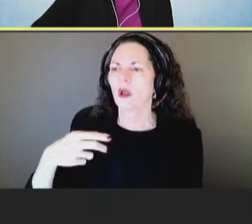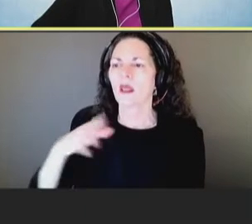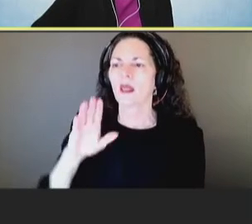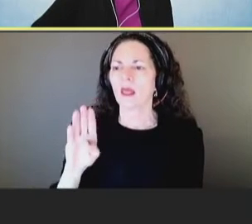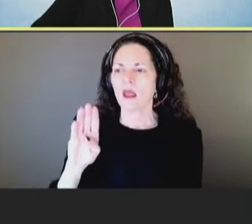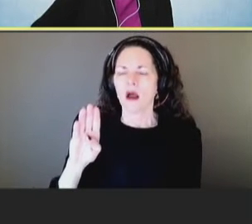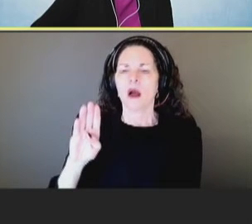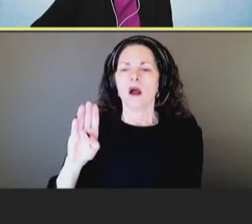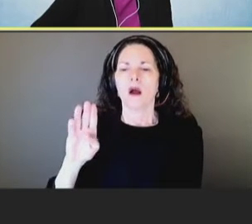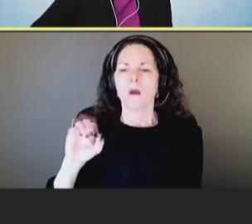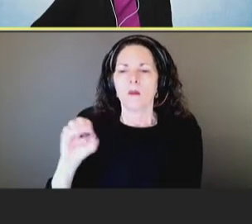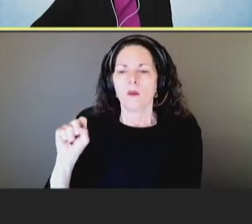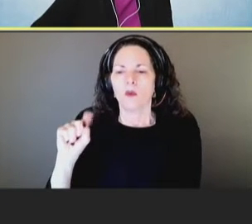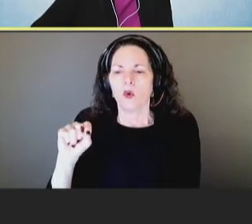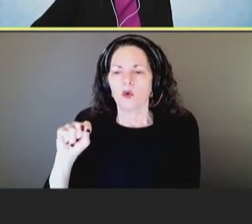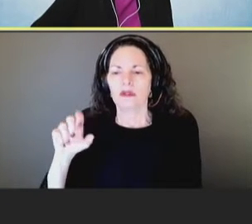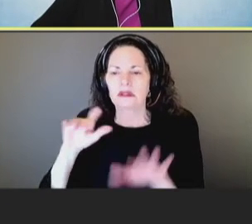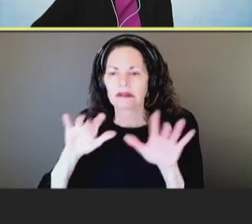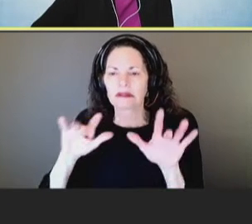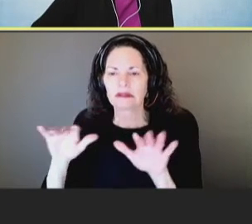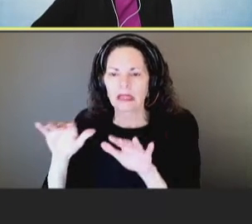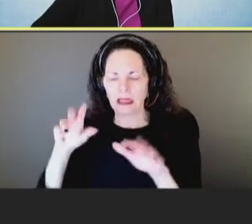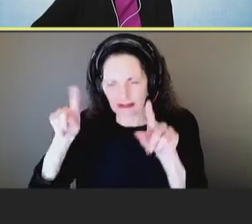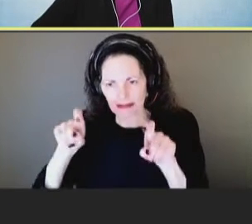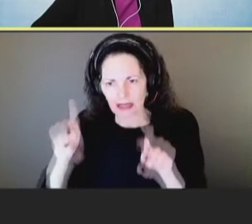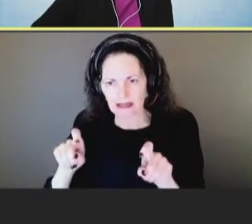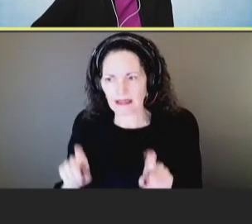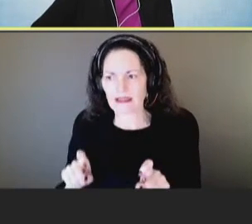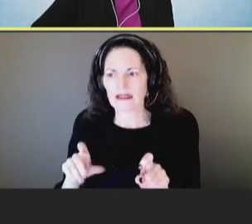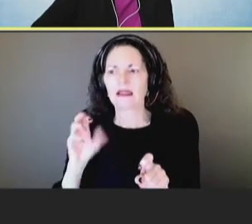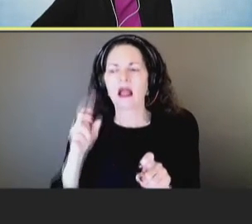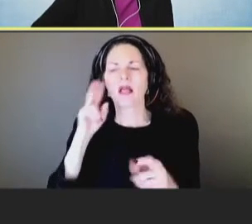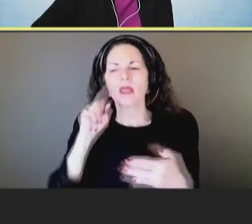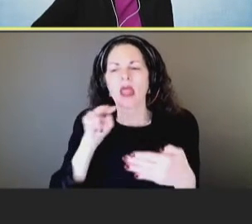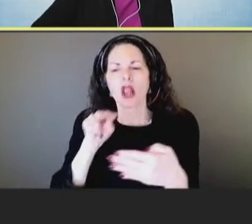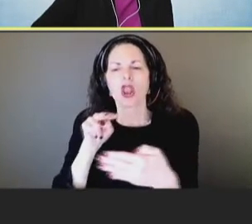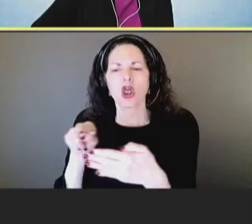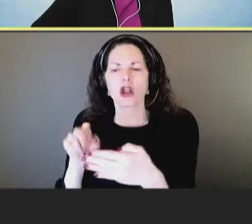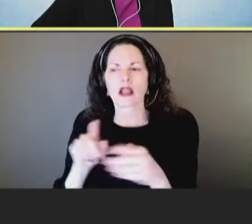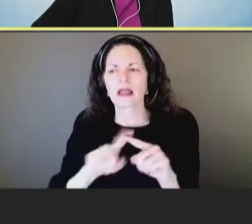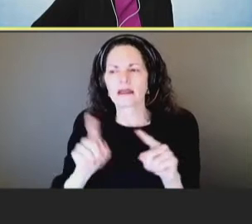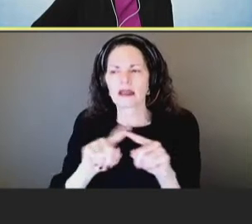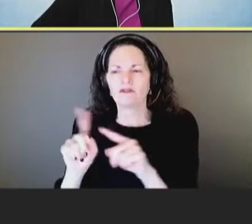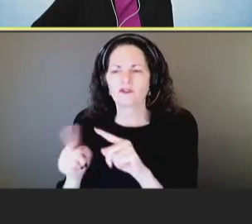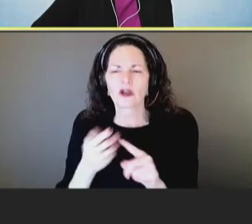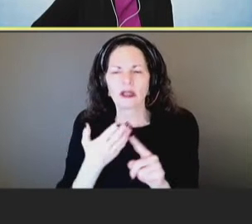this is a BARDA sponsored trial looking at varying antigens that we did have represented